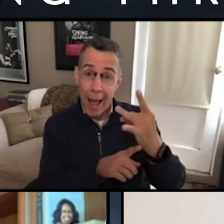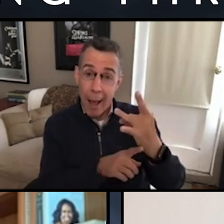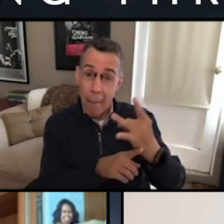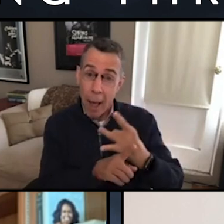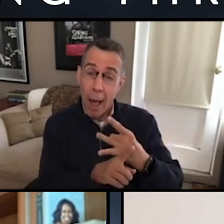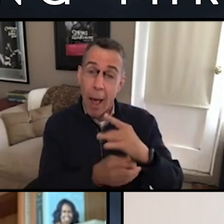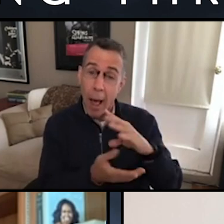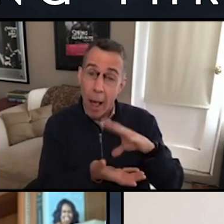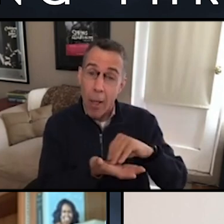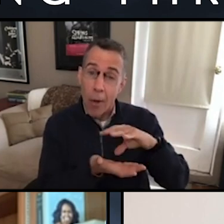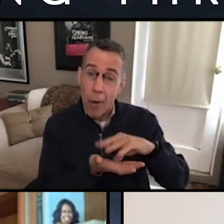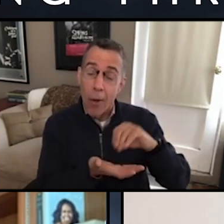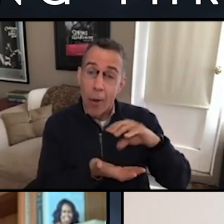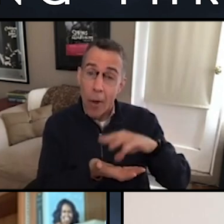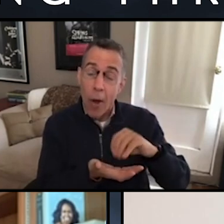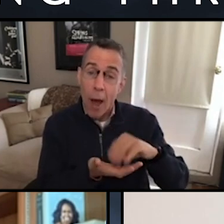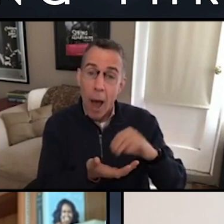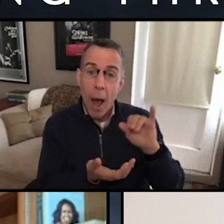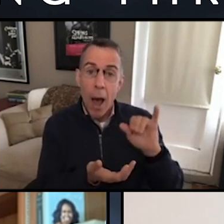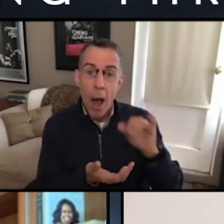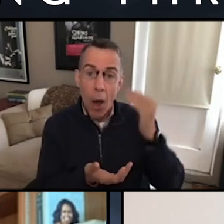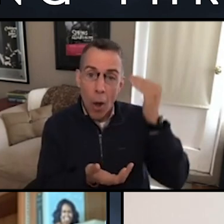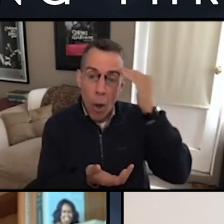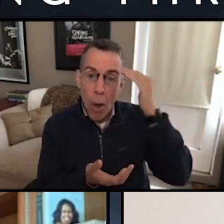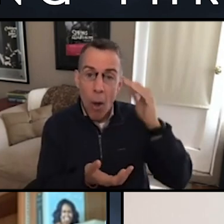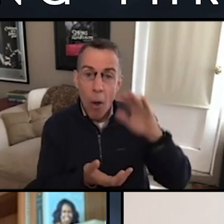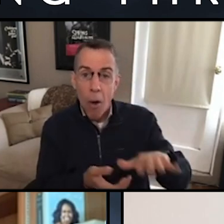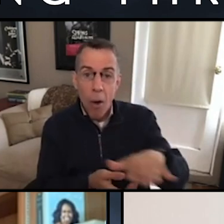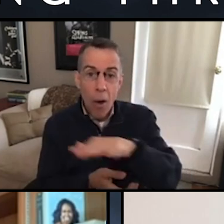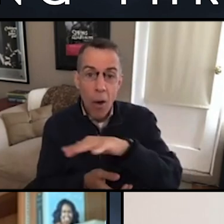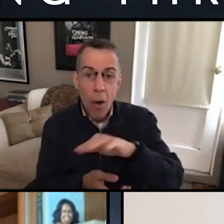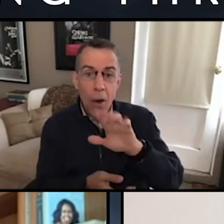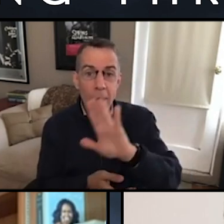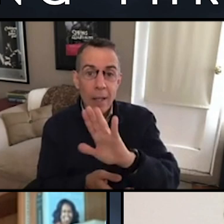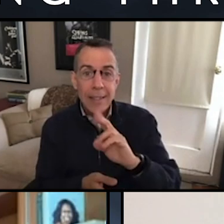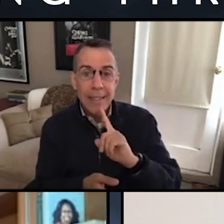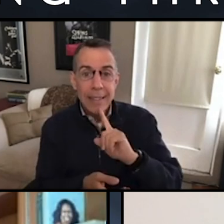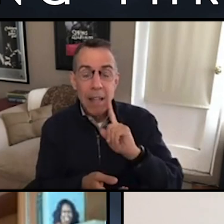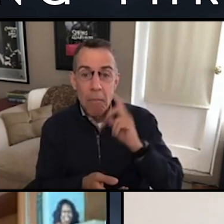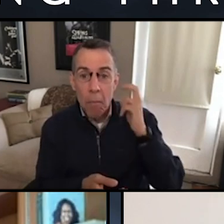really getting to know the local DeafBlind community here in Los Angeles.